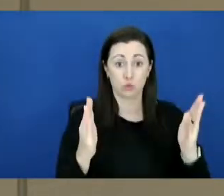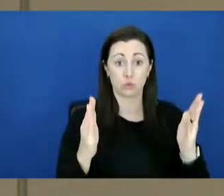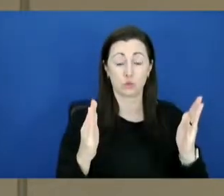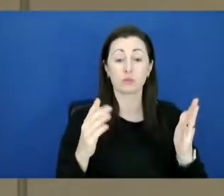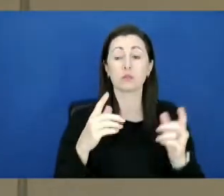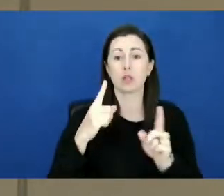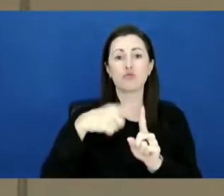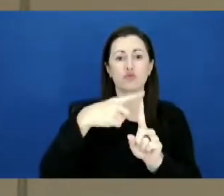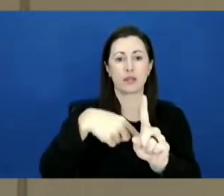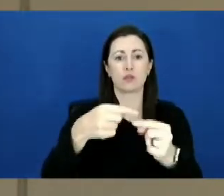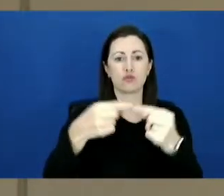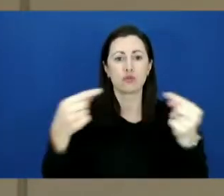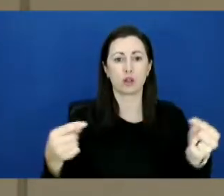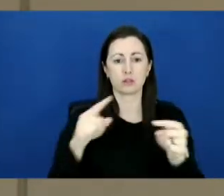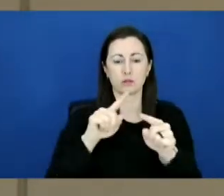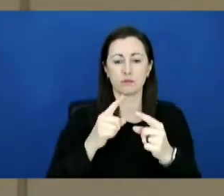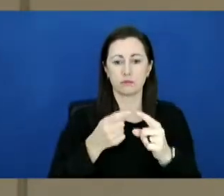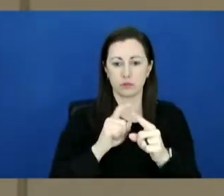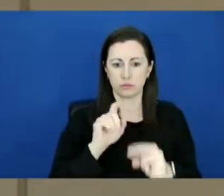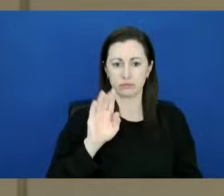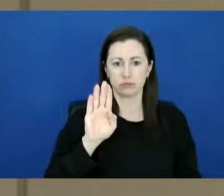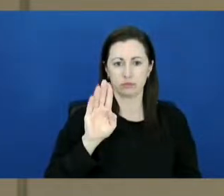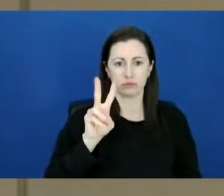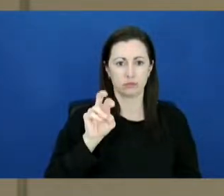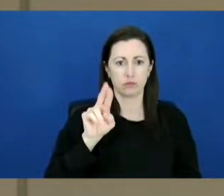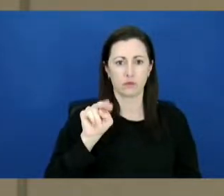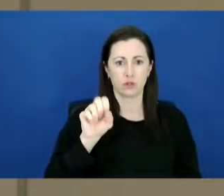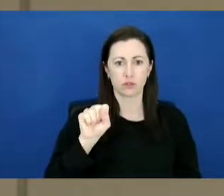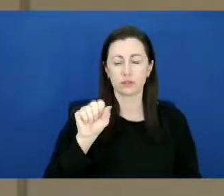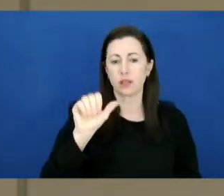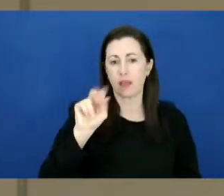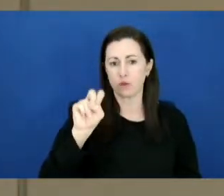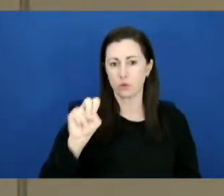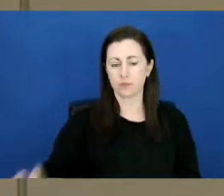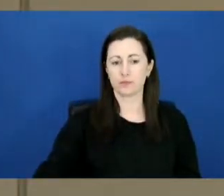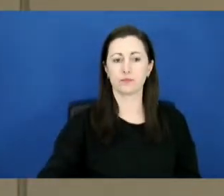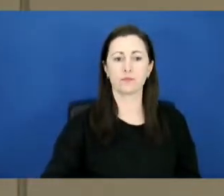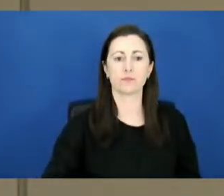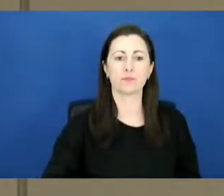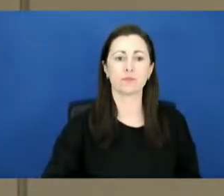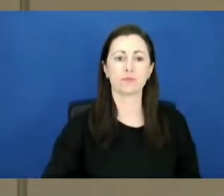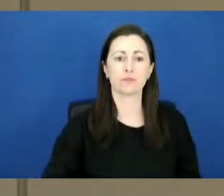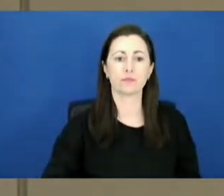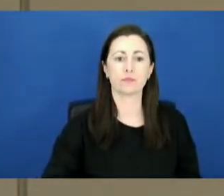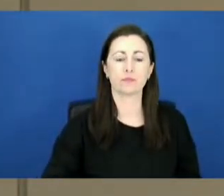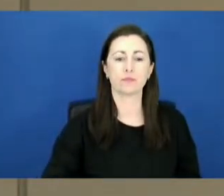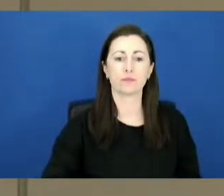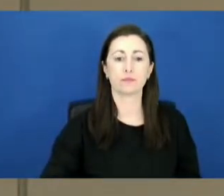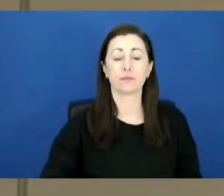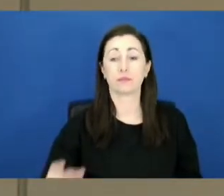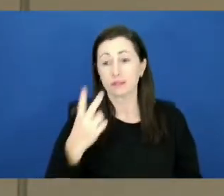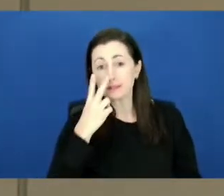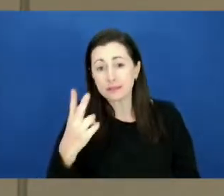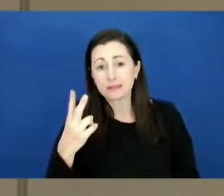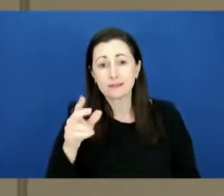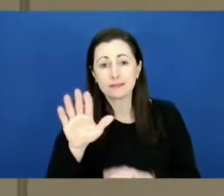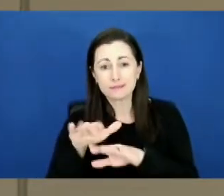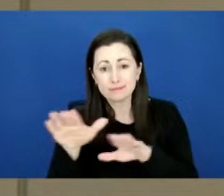PURCHASED HOMES. AND PEOPLE COULD PURCHASE AND